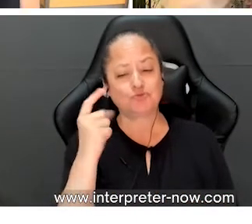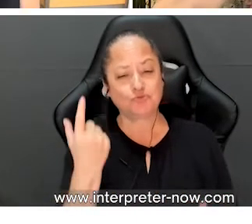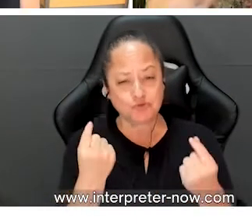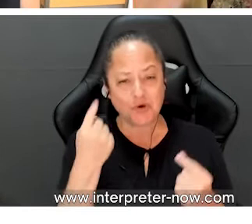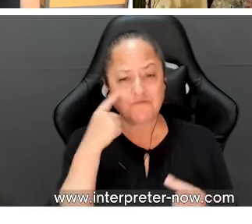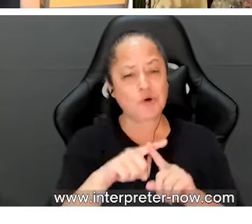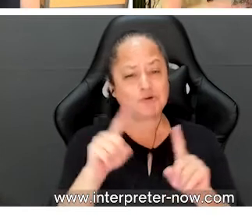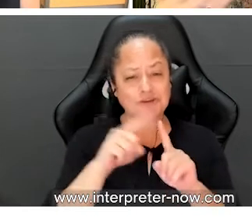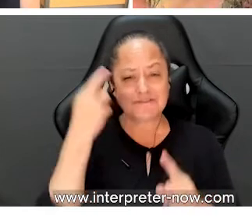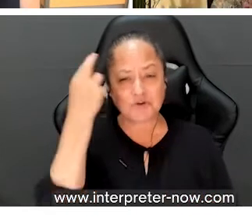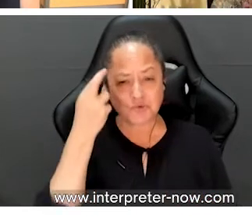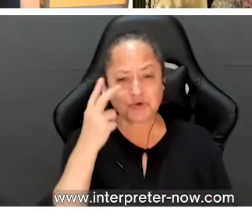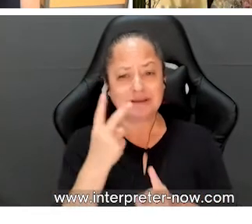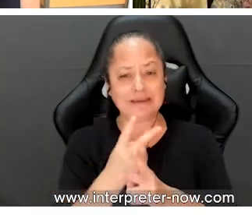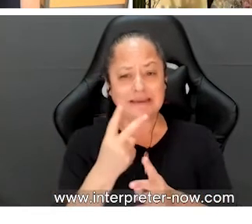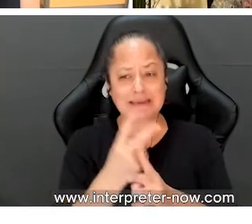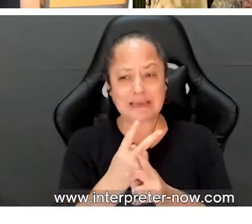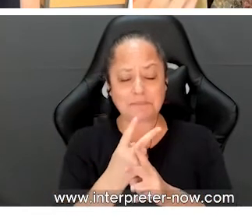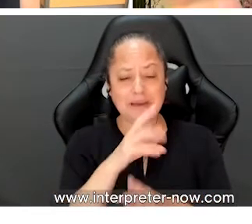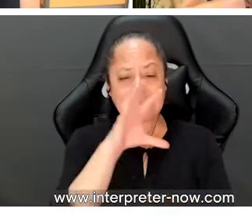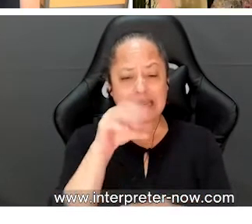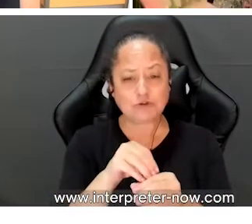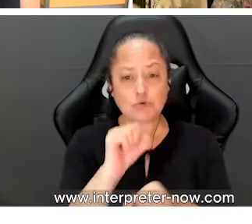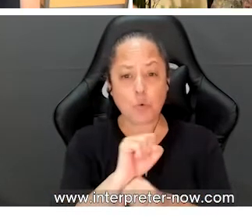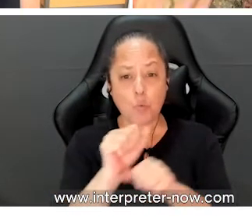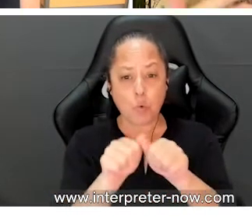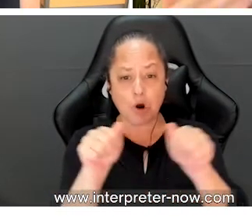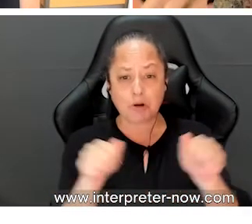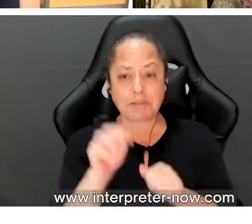If they also bring it into the workplace, there are going to be Muslims who ask for